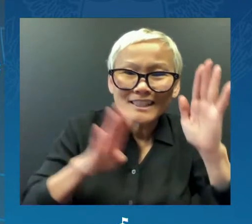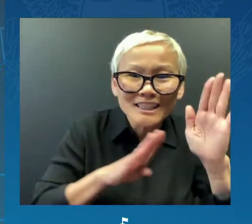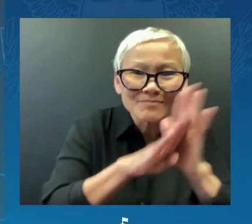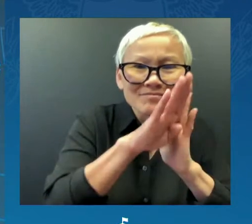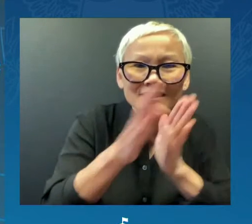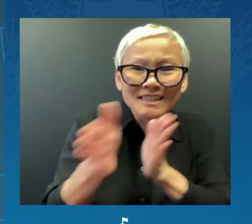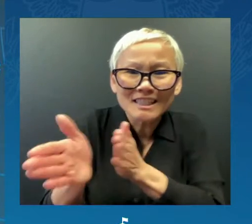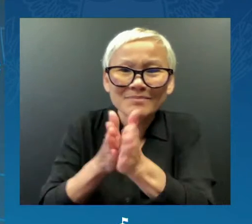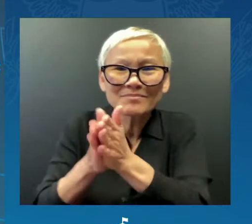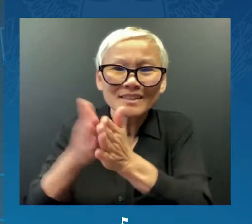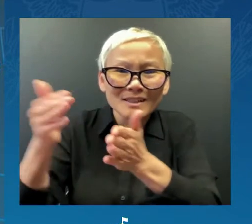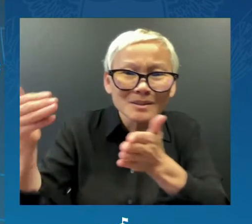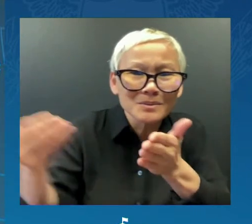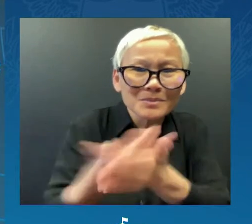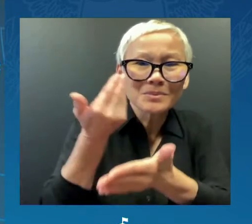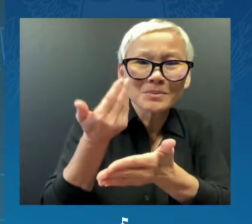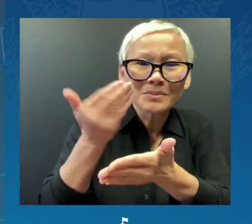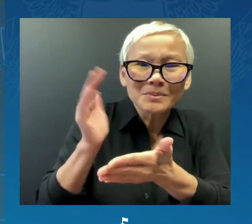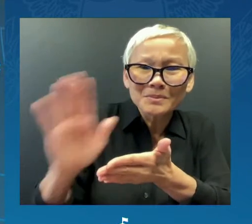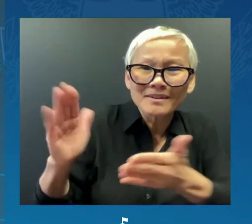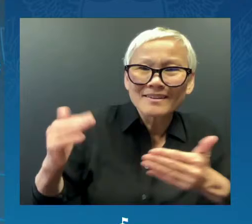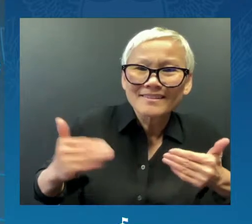will help us shape the future of the world,